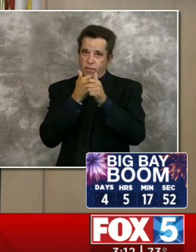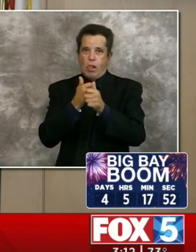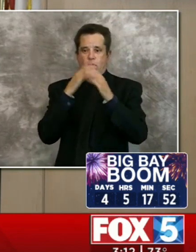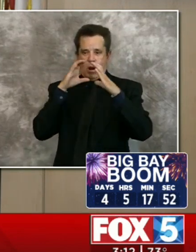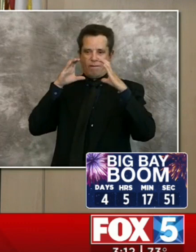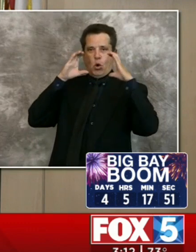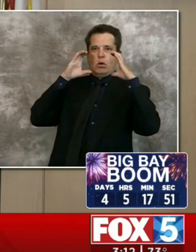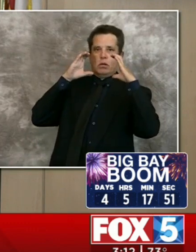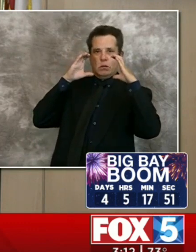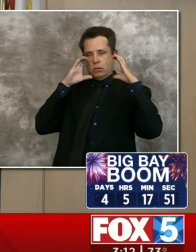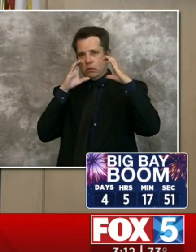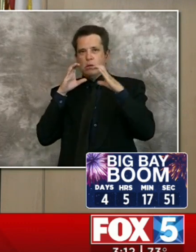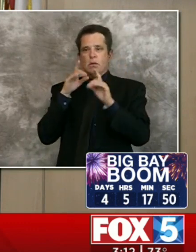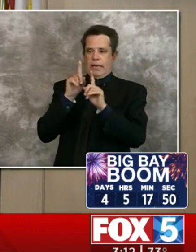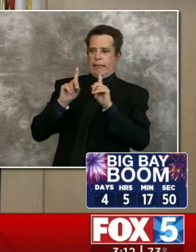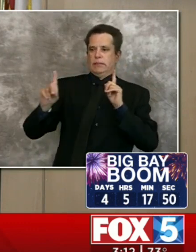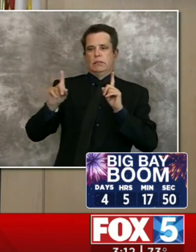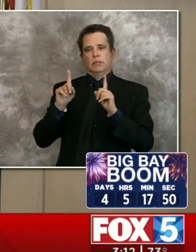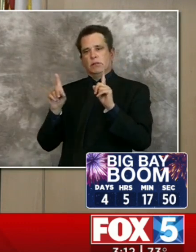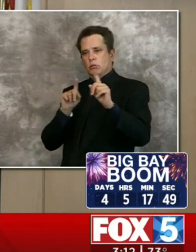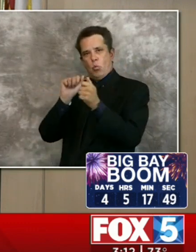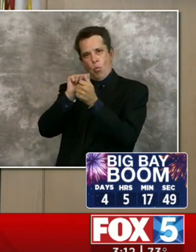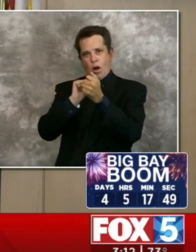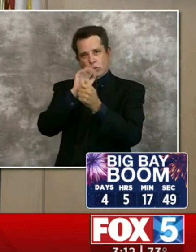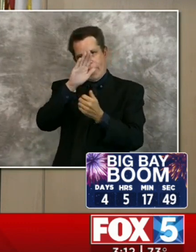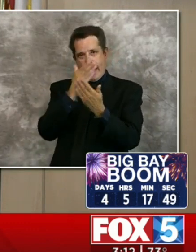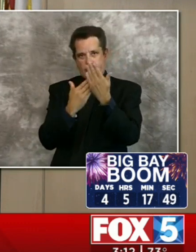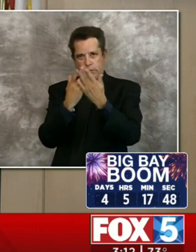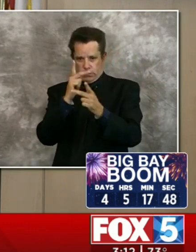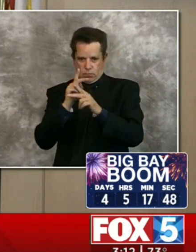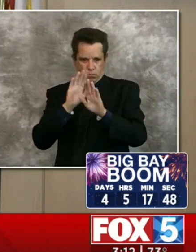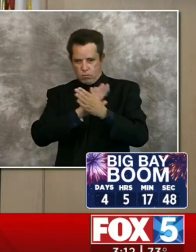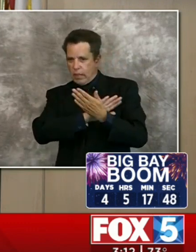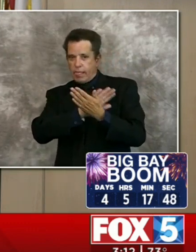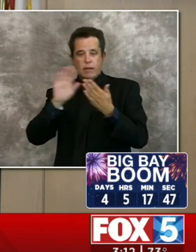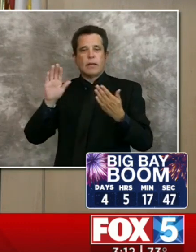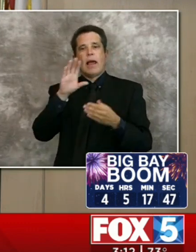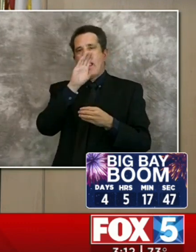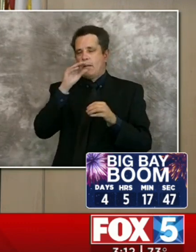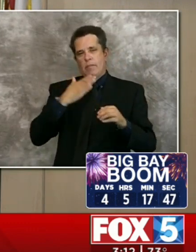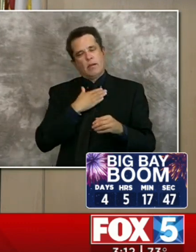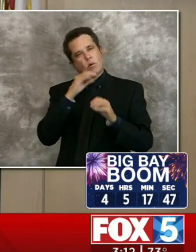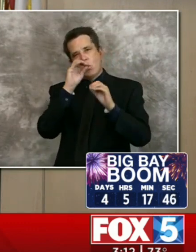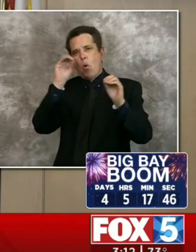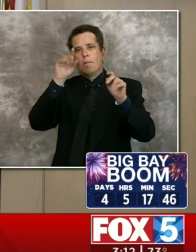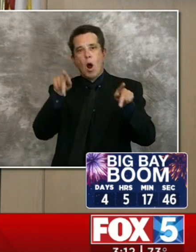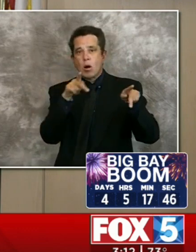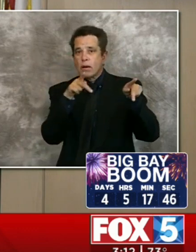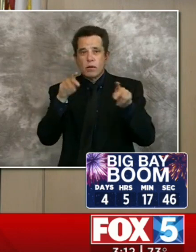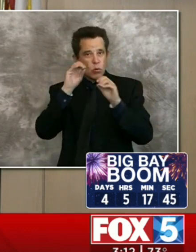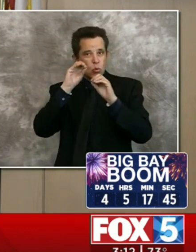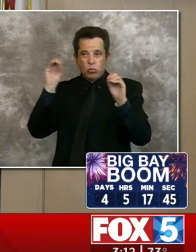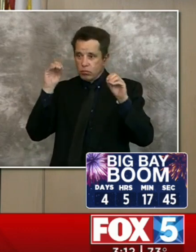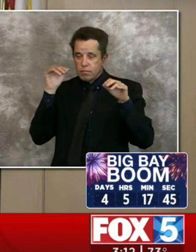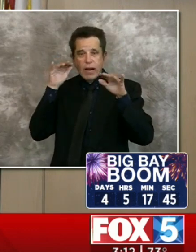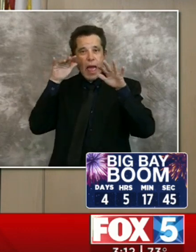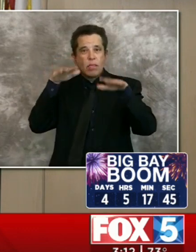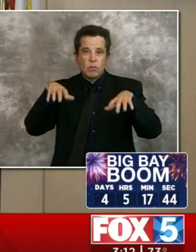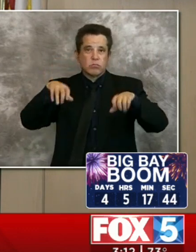REMEMBER THAT OUR ACTIONS HAVE POWER AND CAN SAVE LIVES. A FACE COVERING MAINTAIN